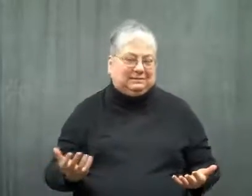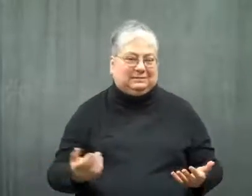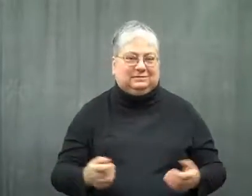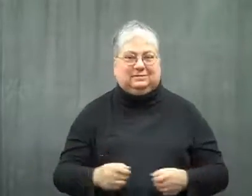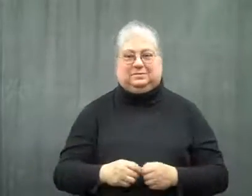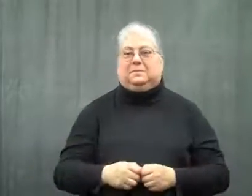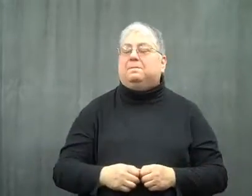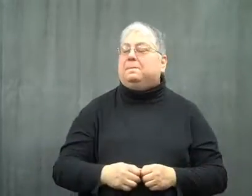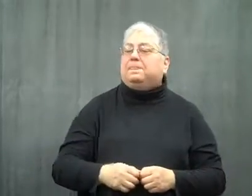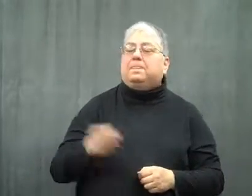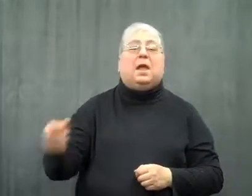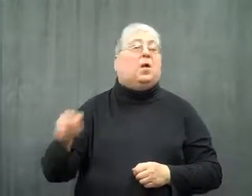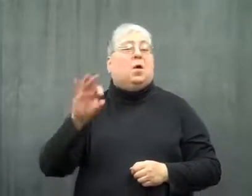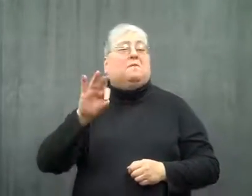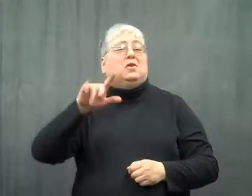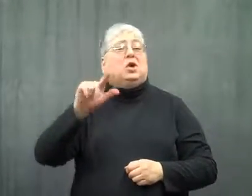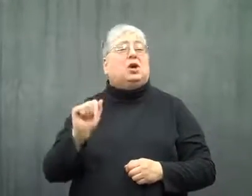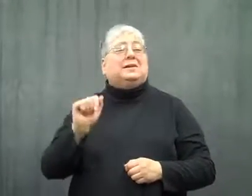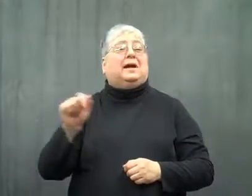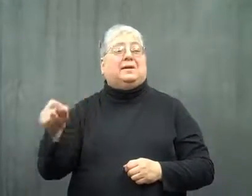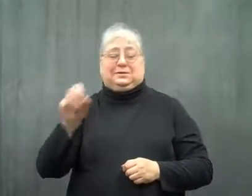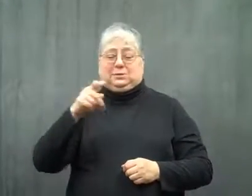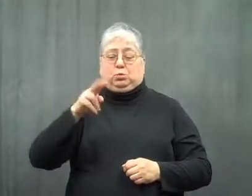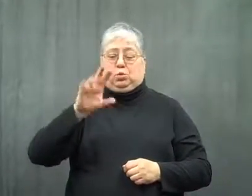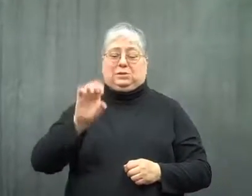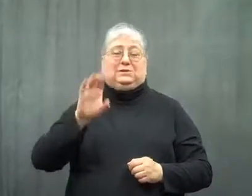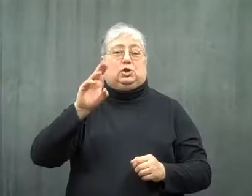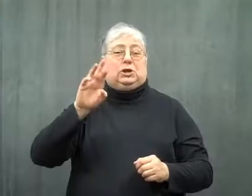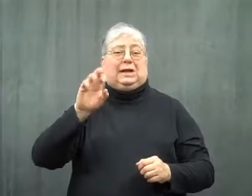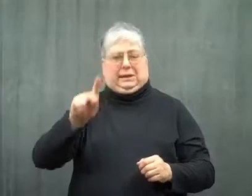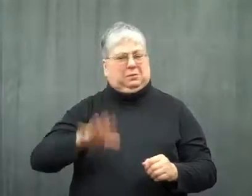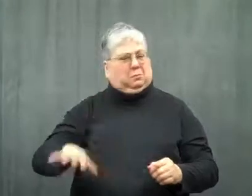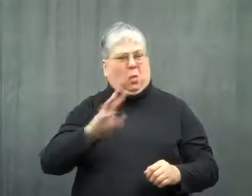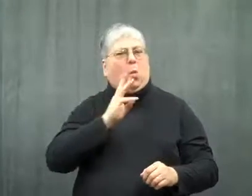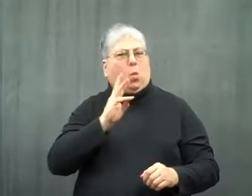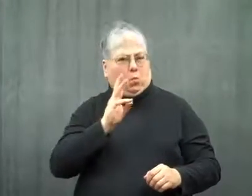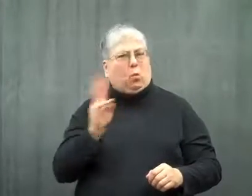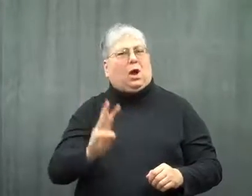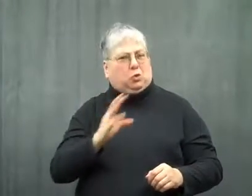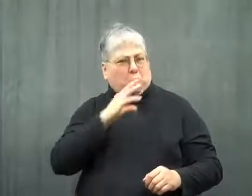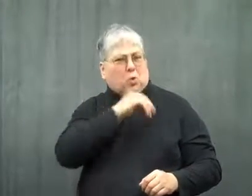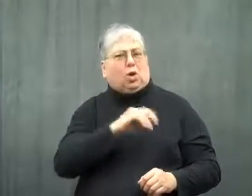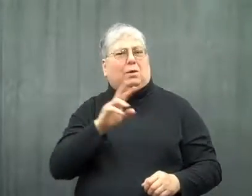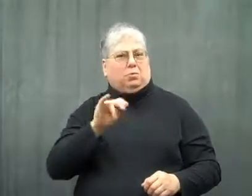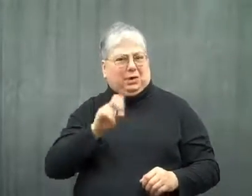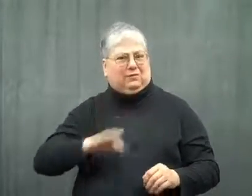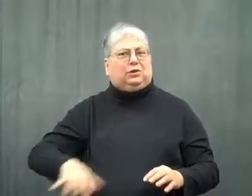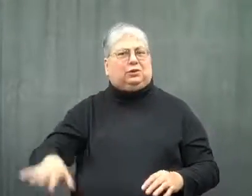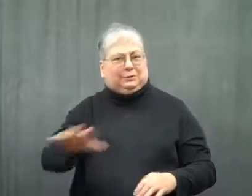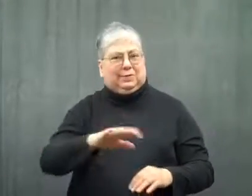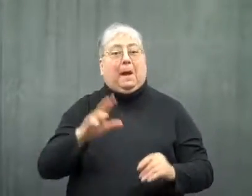In Florida, Spruce Creek has warm water.